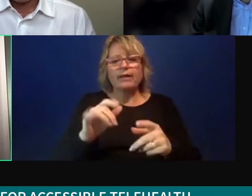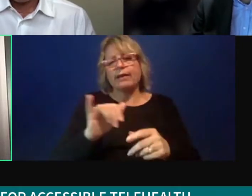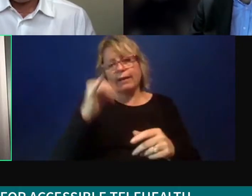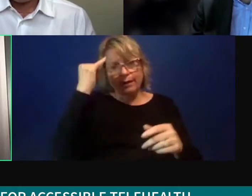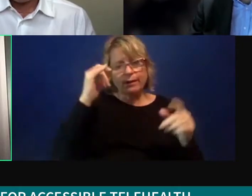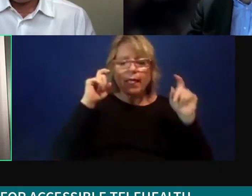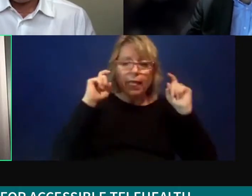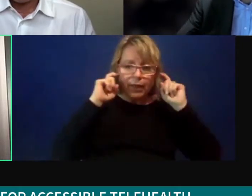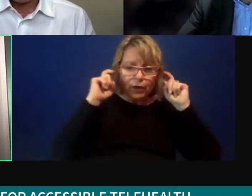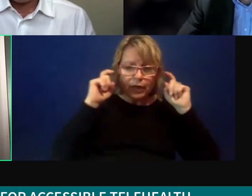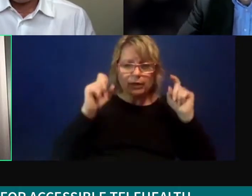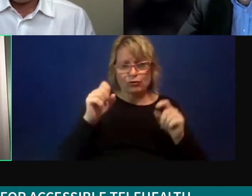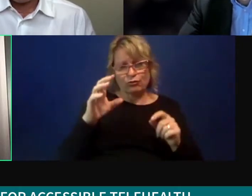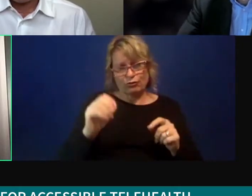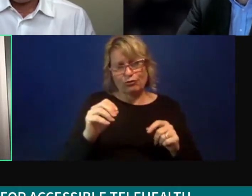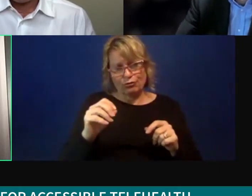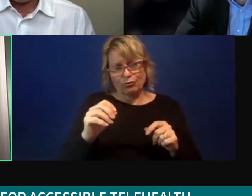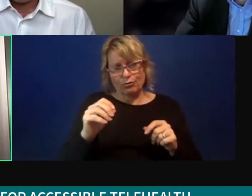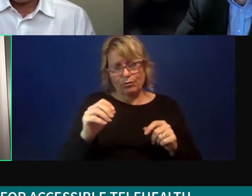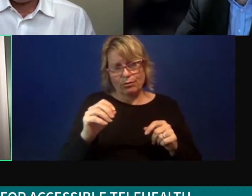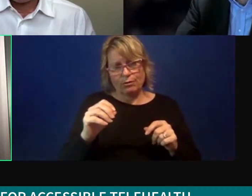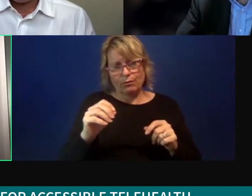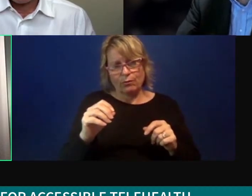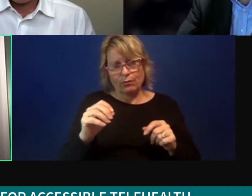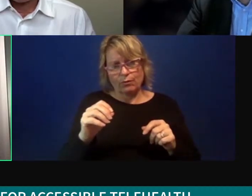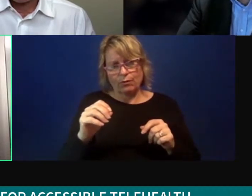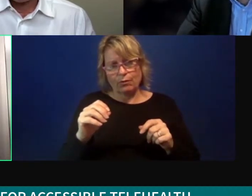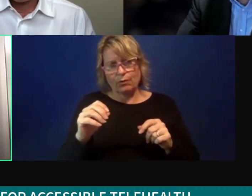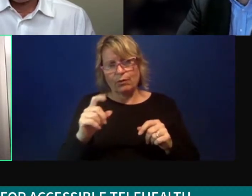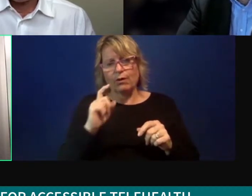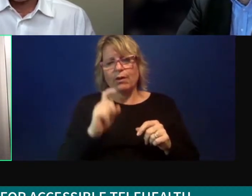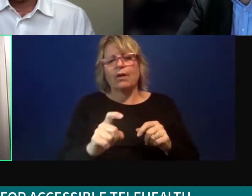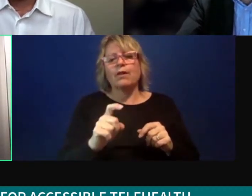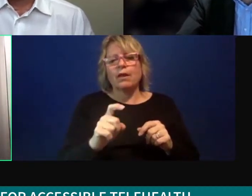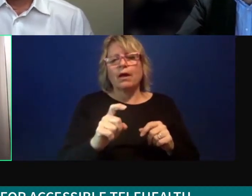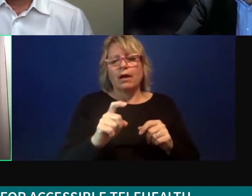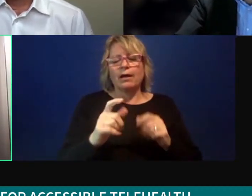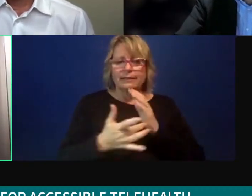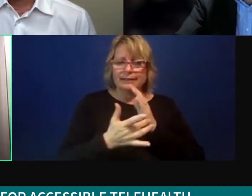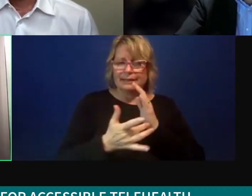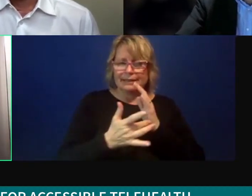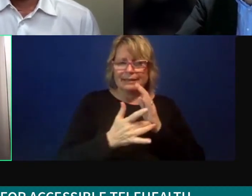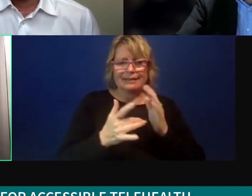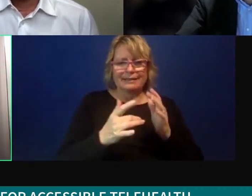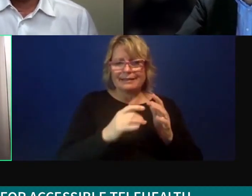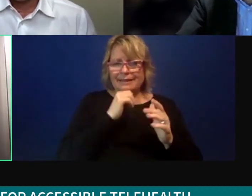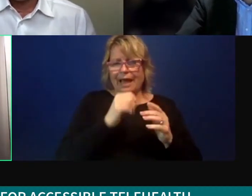And so I think it's just this bespoke technology that is not quite as seamless.